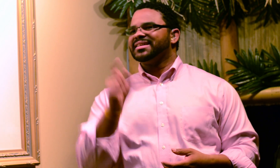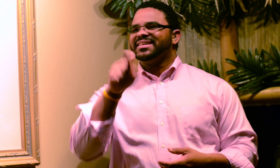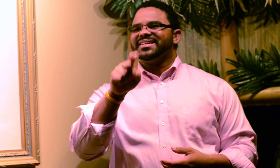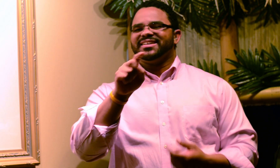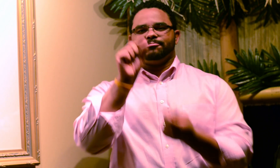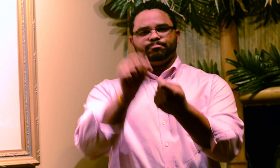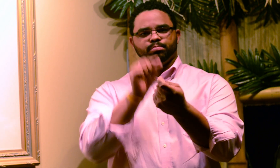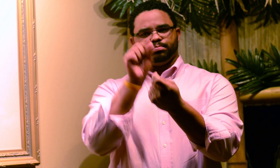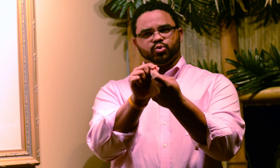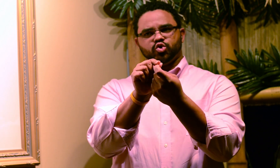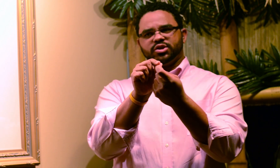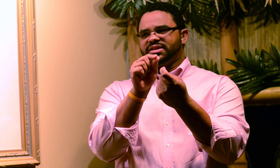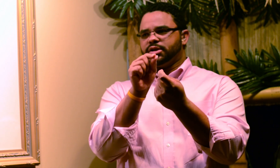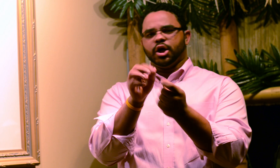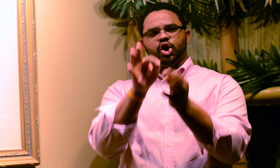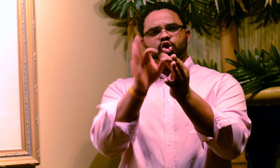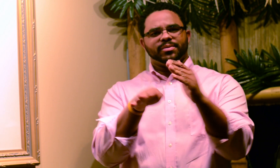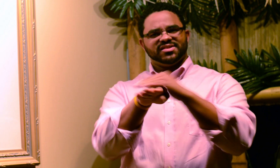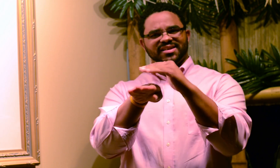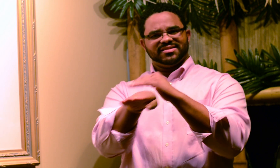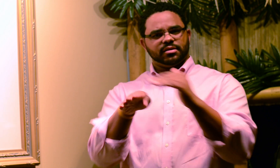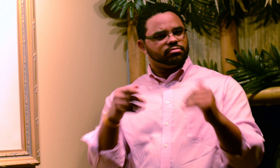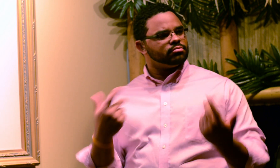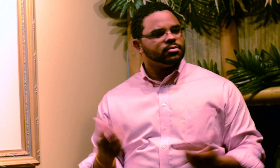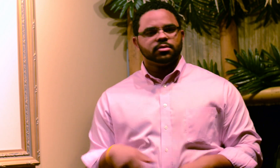Some of us require a particular type of interpreter for access.